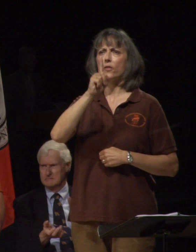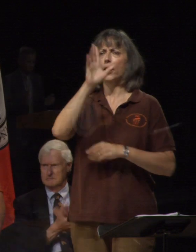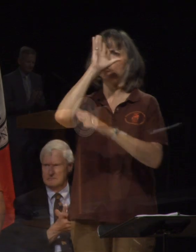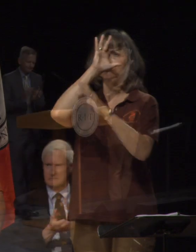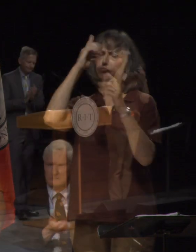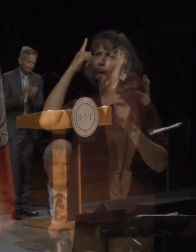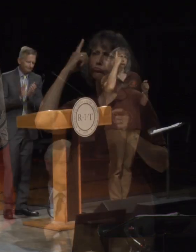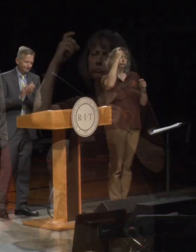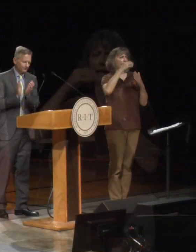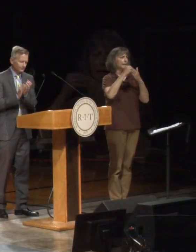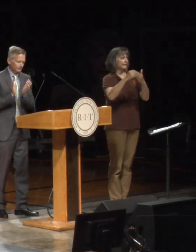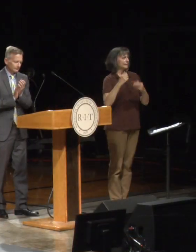PLANNING.